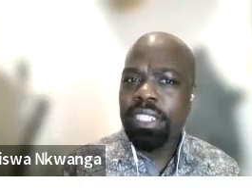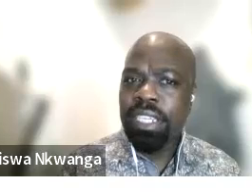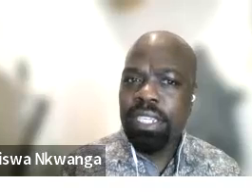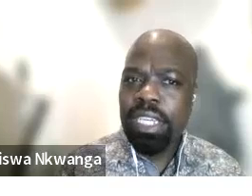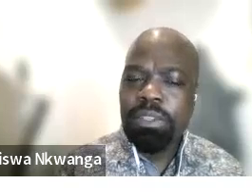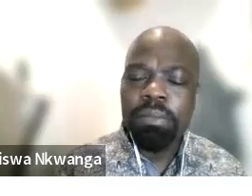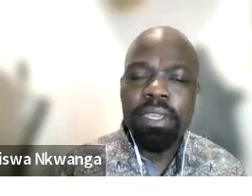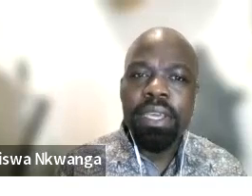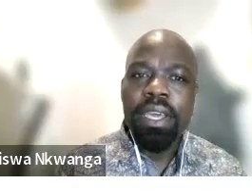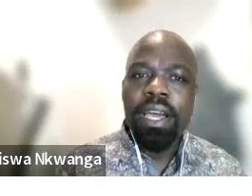Agenda came to be.